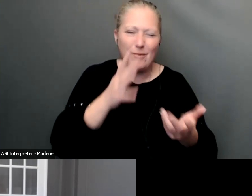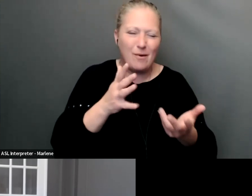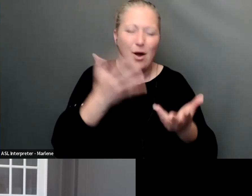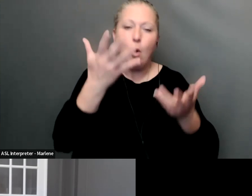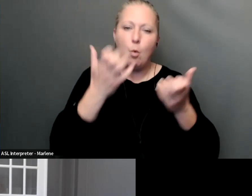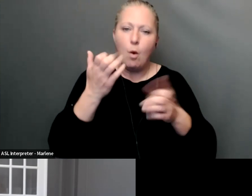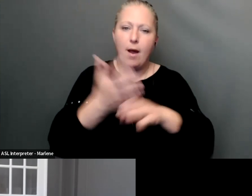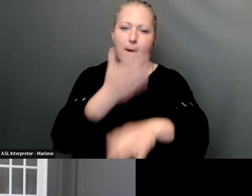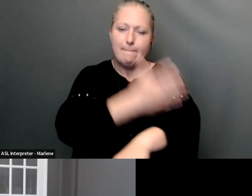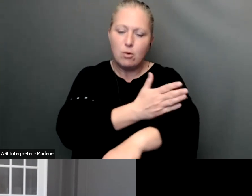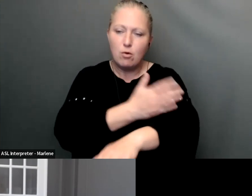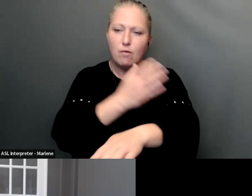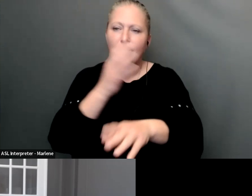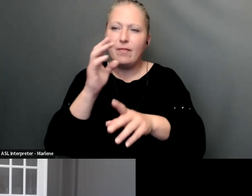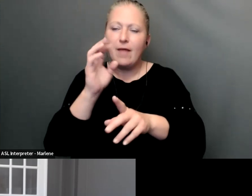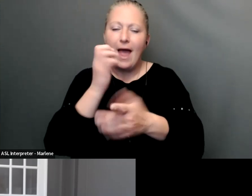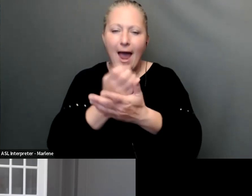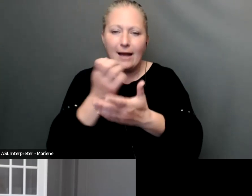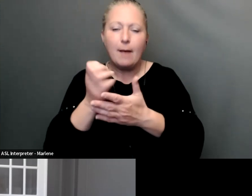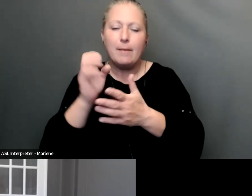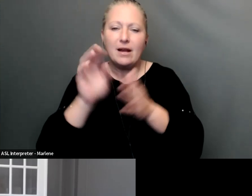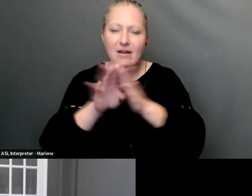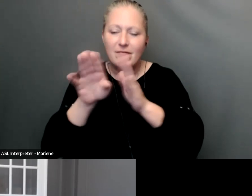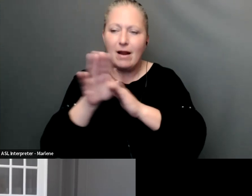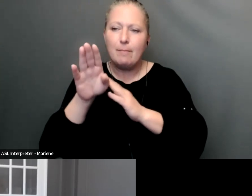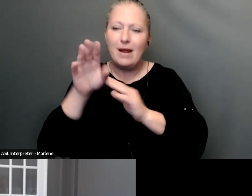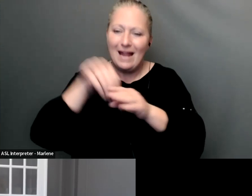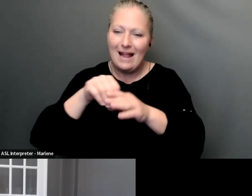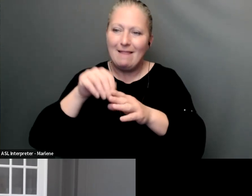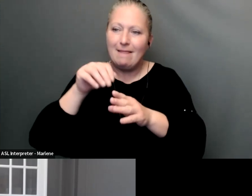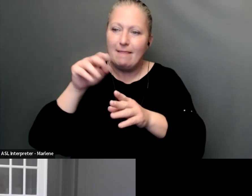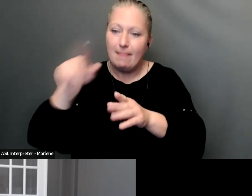is improve the economic development in your own community with the people who live there, and so